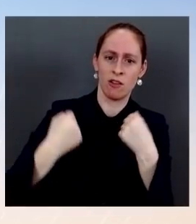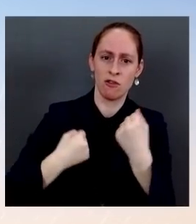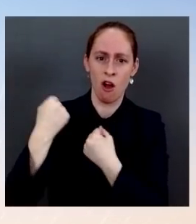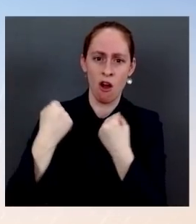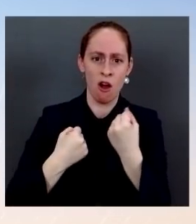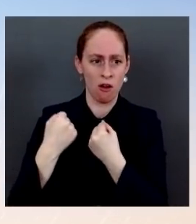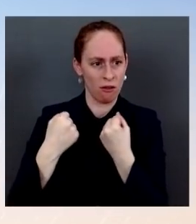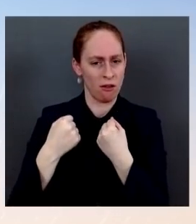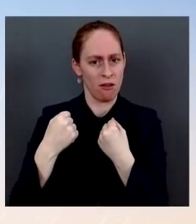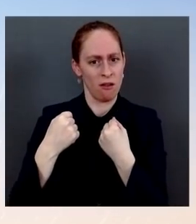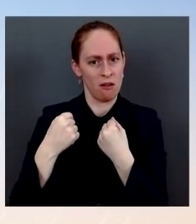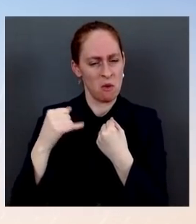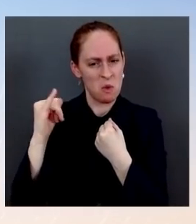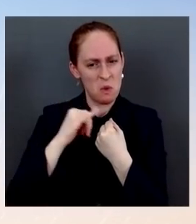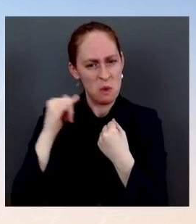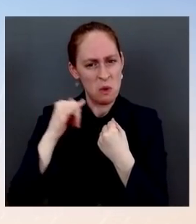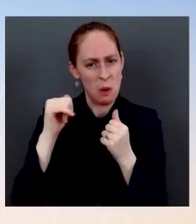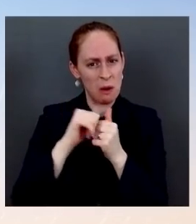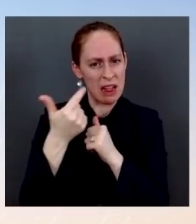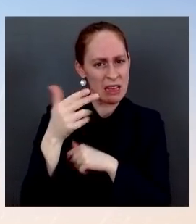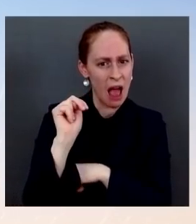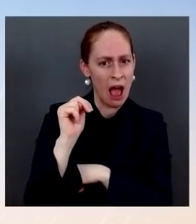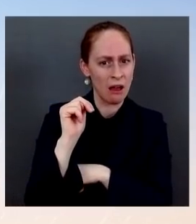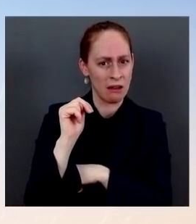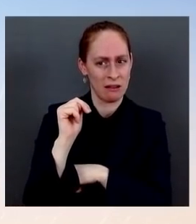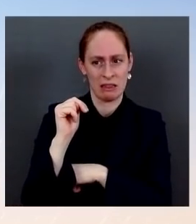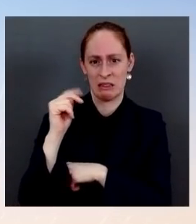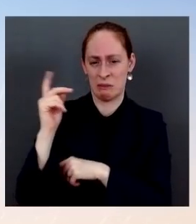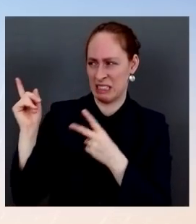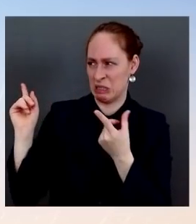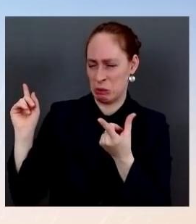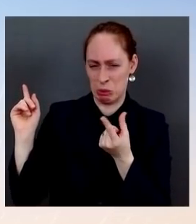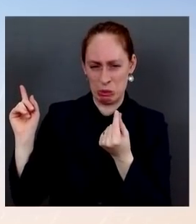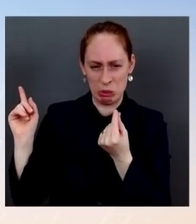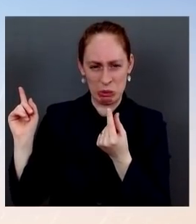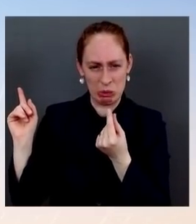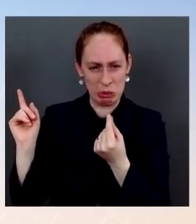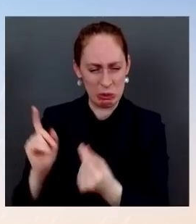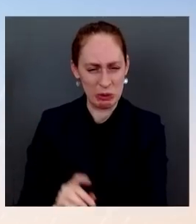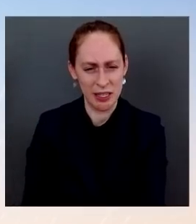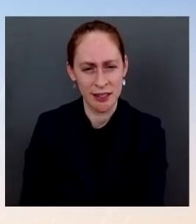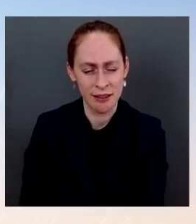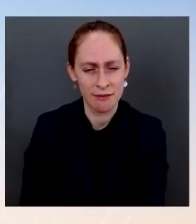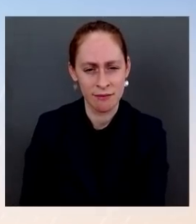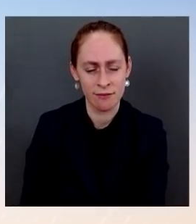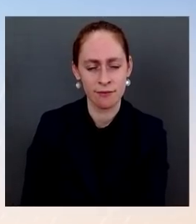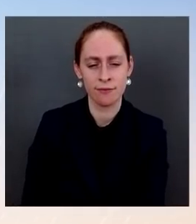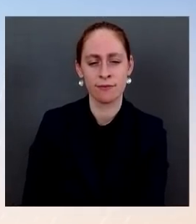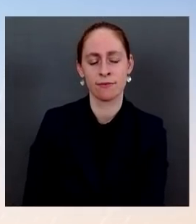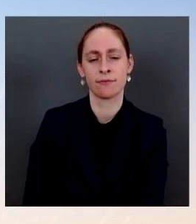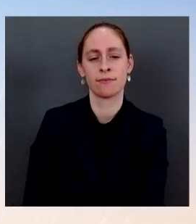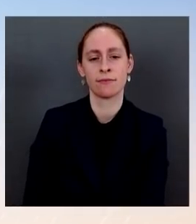I want to be clear that this proposal for additional funding for the COPS program has been something the President proposed several months ago.